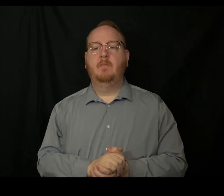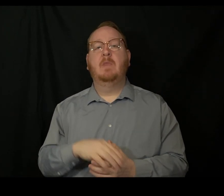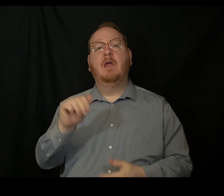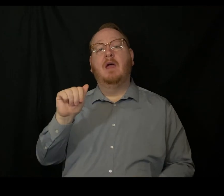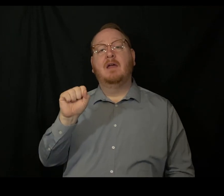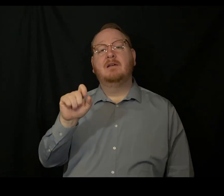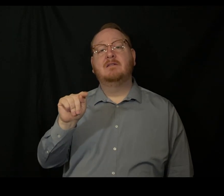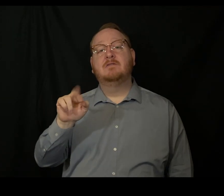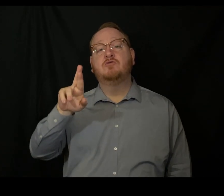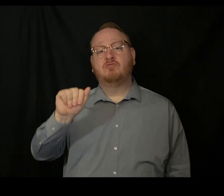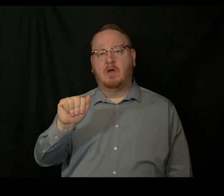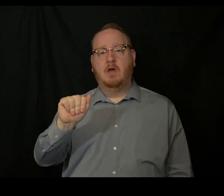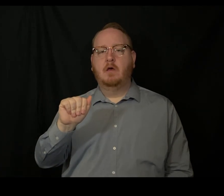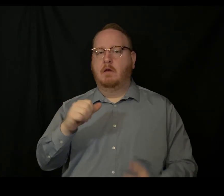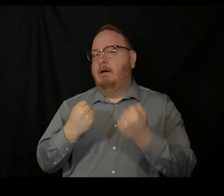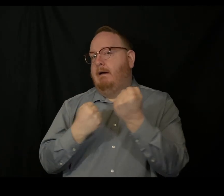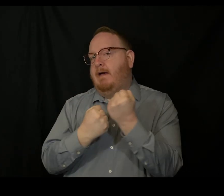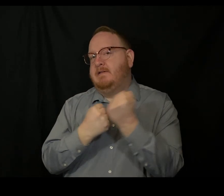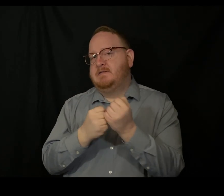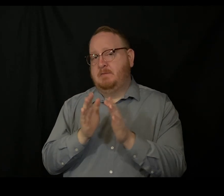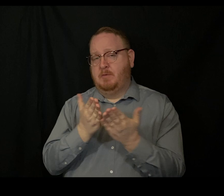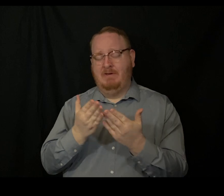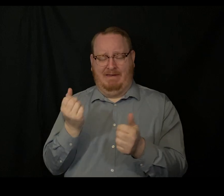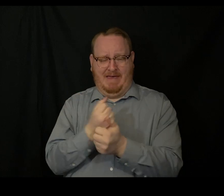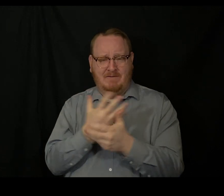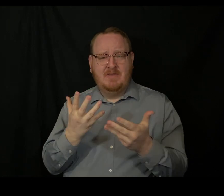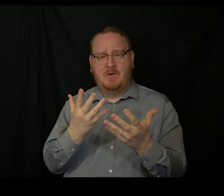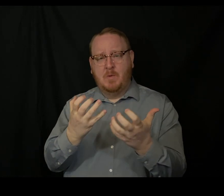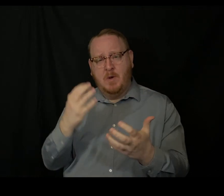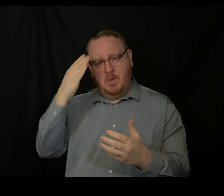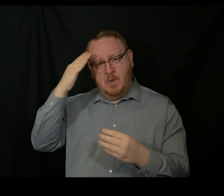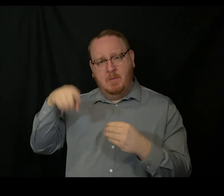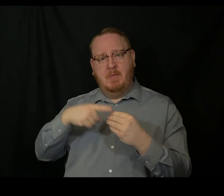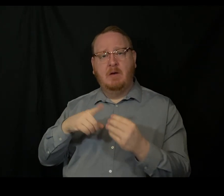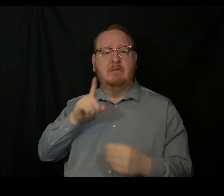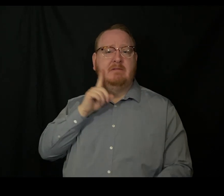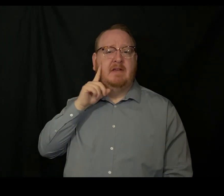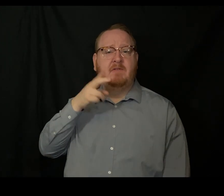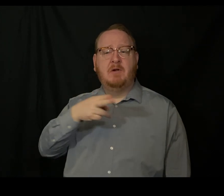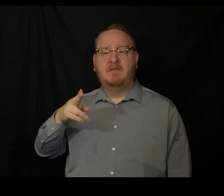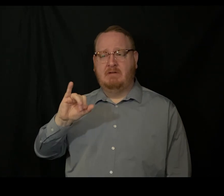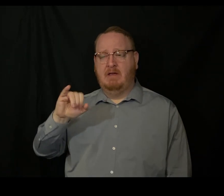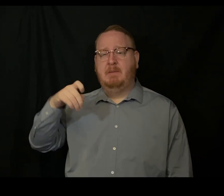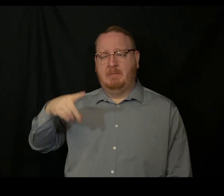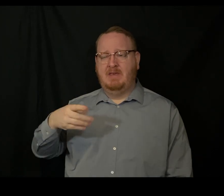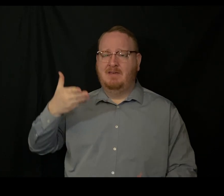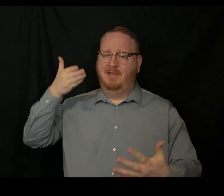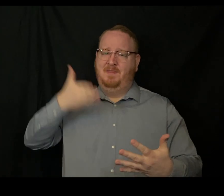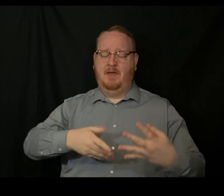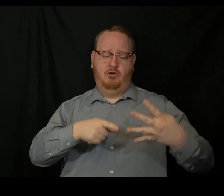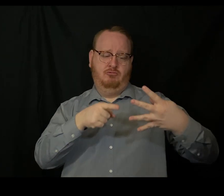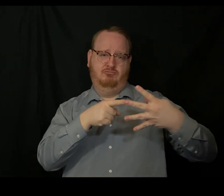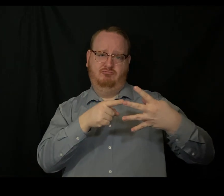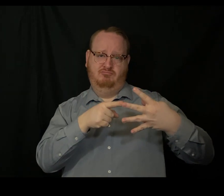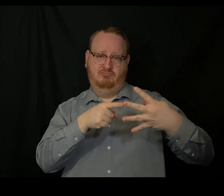advocacy book, everything you want to know about the Deaf and Hard of Hearing IEPs is right there. Also on Hands & Voices